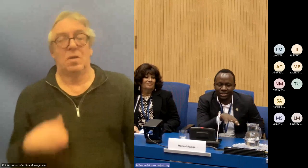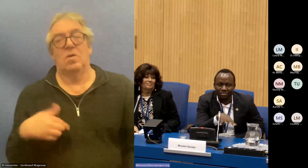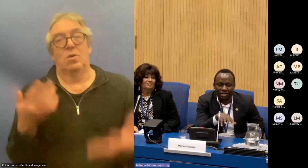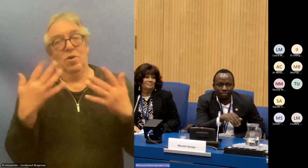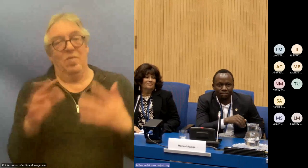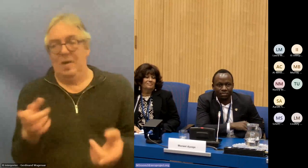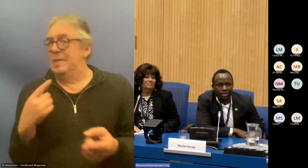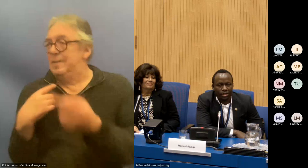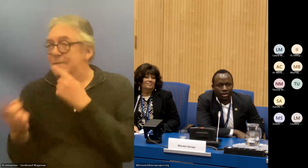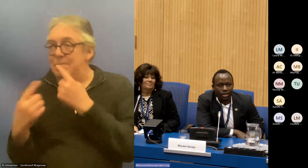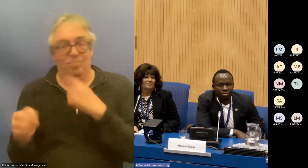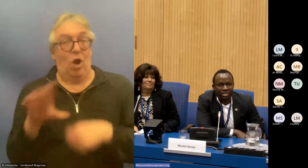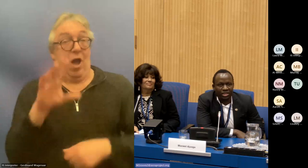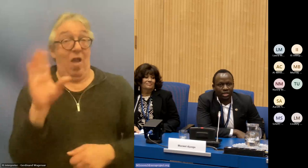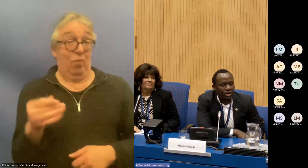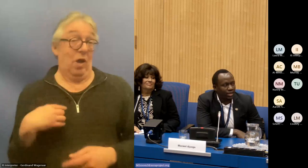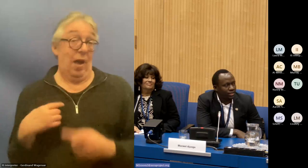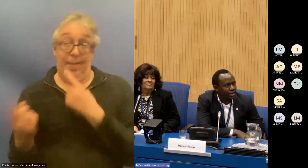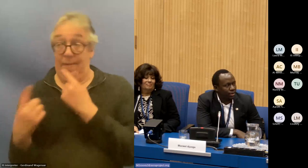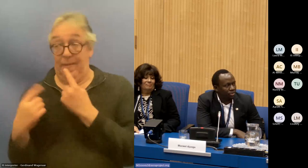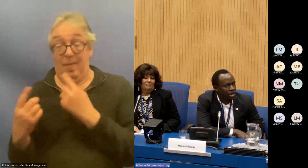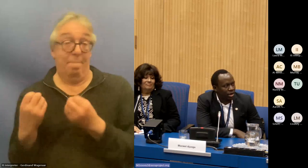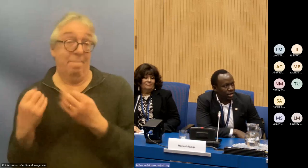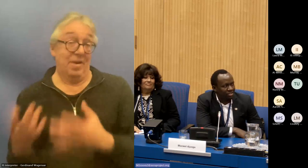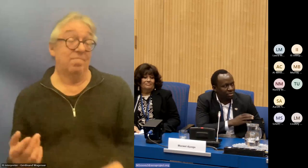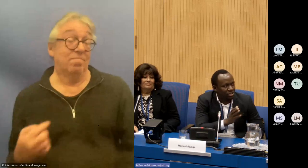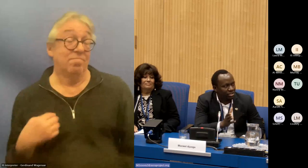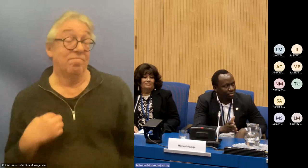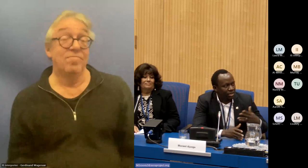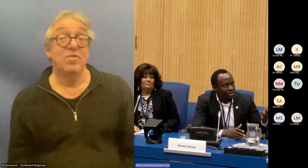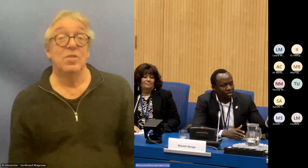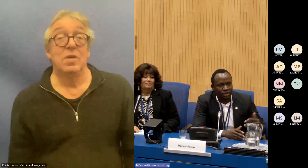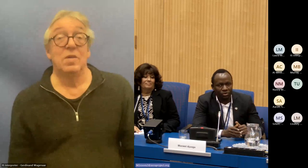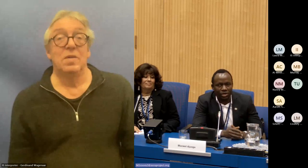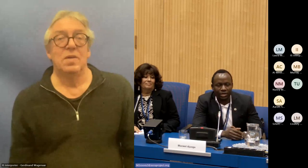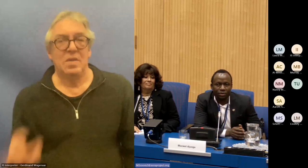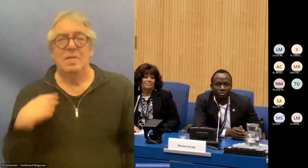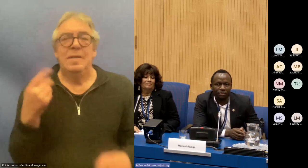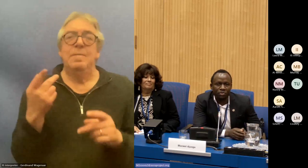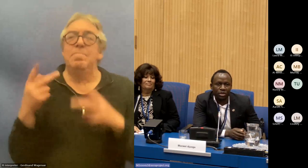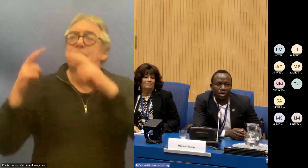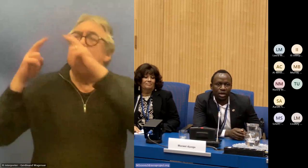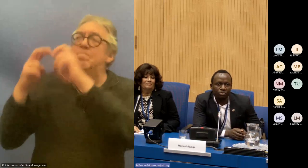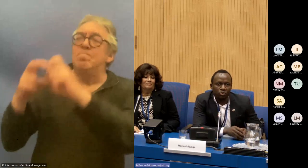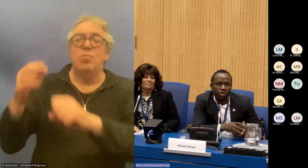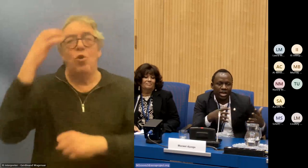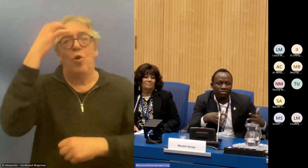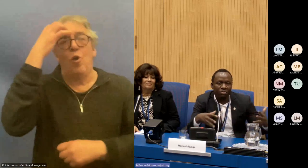in Africa. Especially looking at our government system, Irene you will agree with me. We have